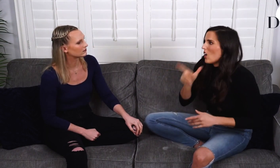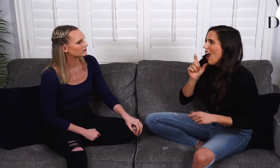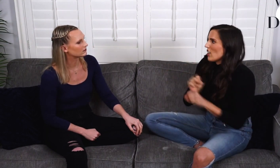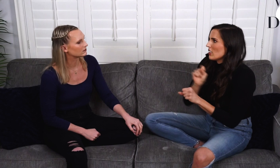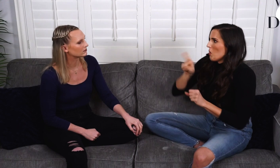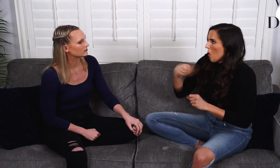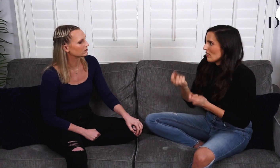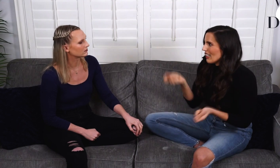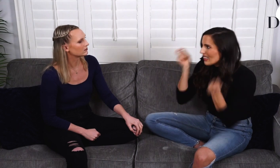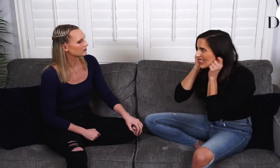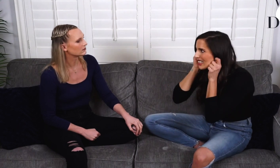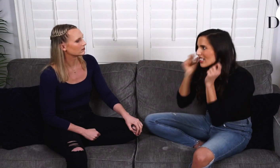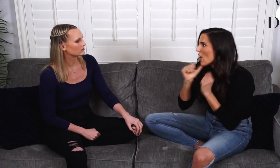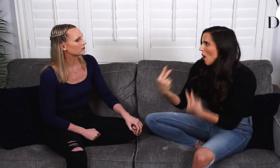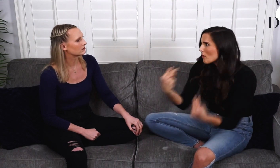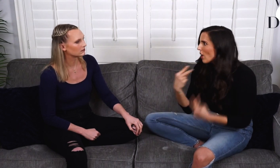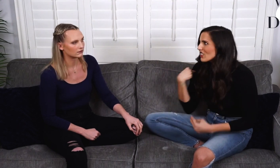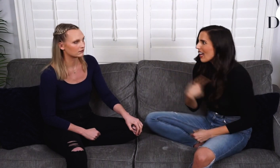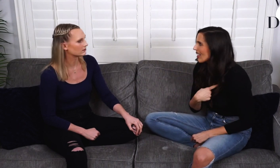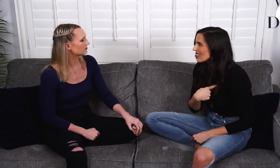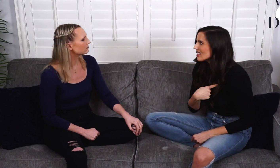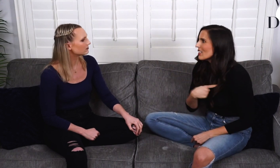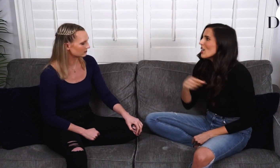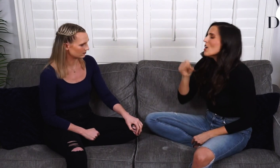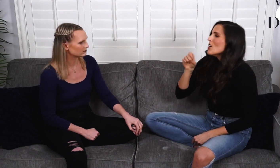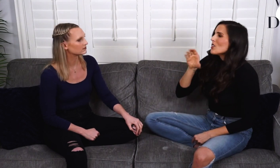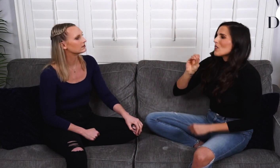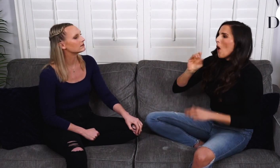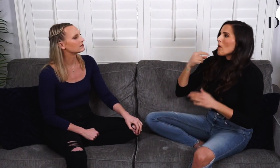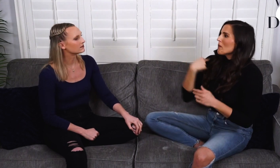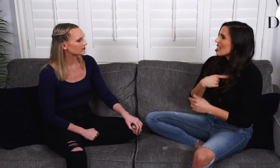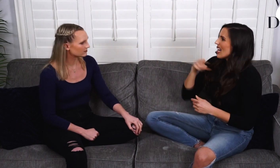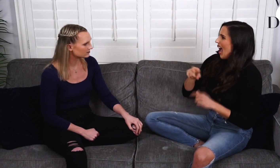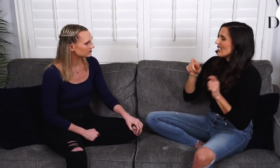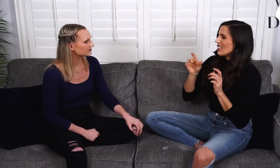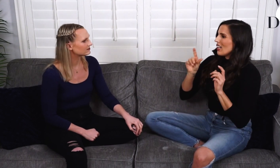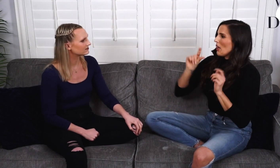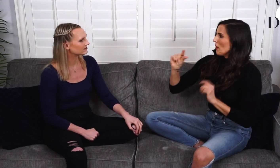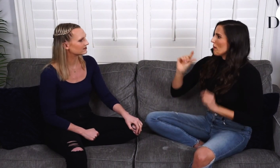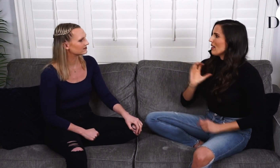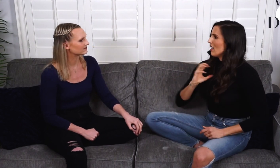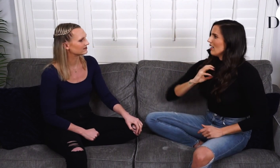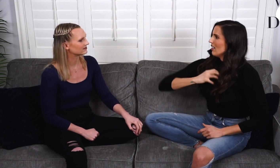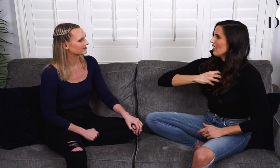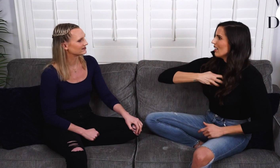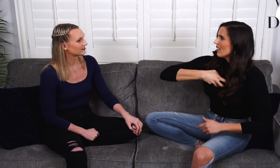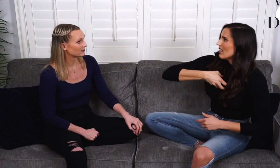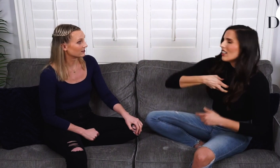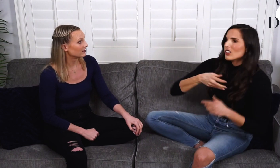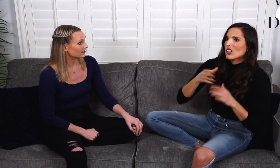of the listeners are only listening to us and not watching us.” So we really had to channel